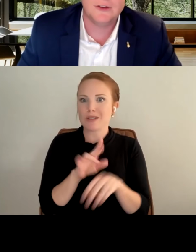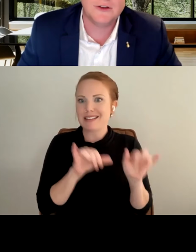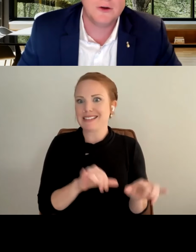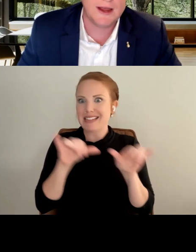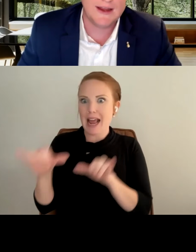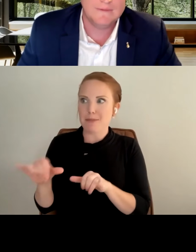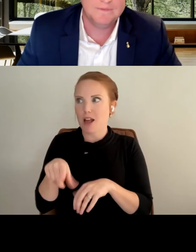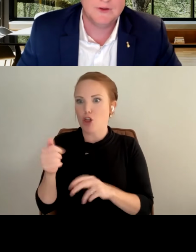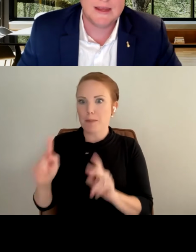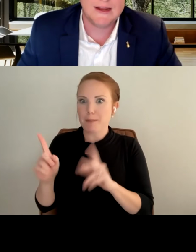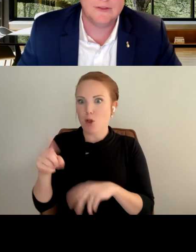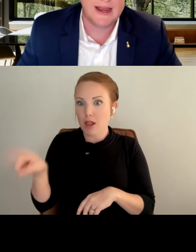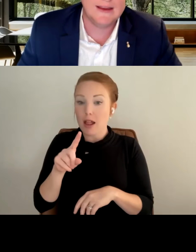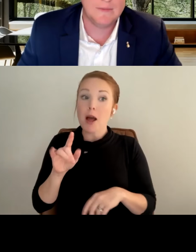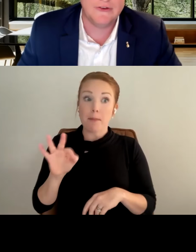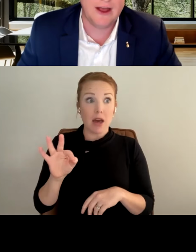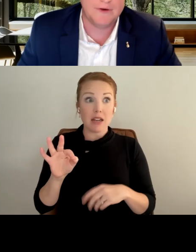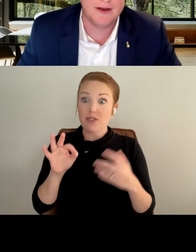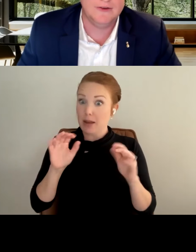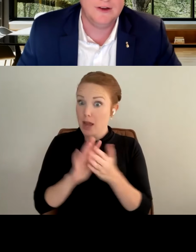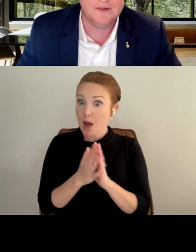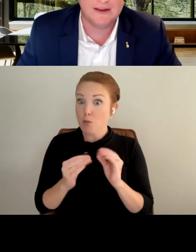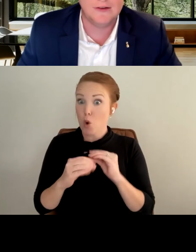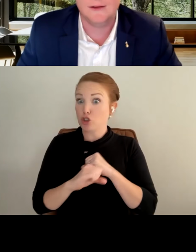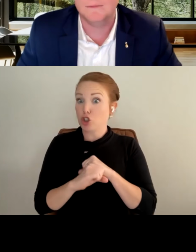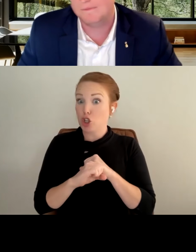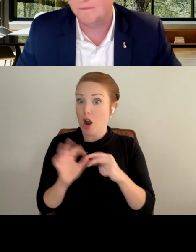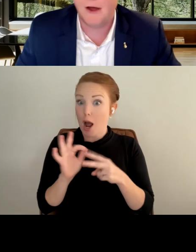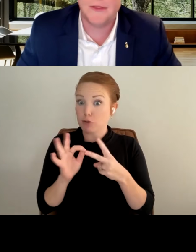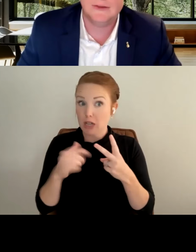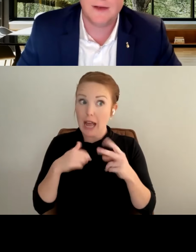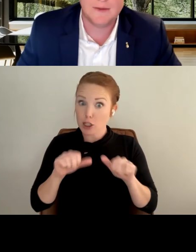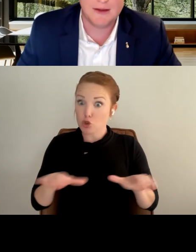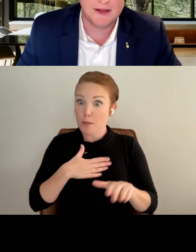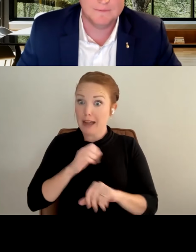a secure way to make it so that I can get my job done just as easily well, then that's fine by me.